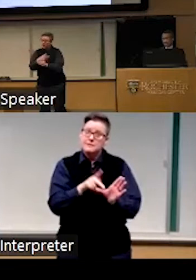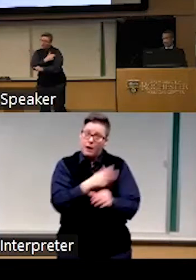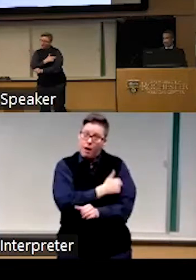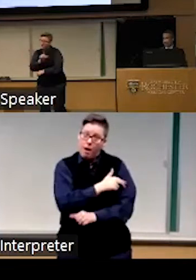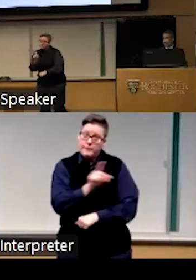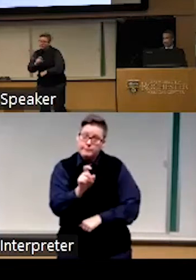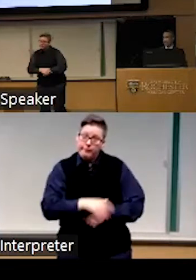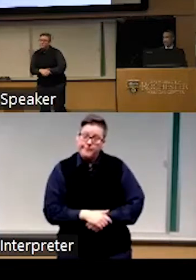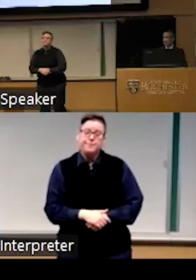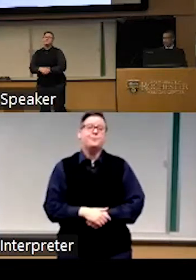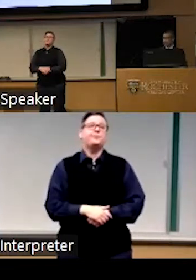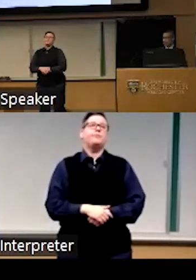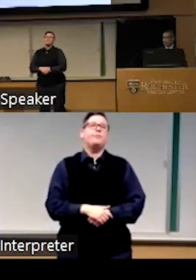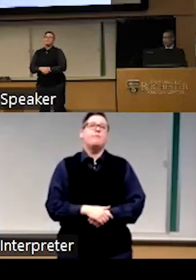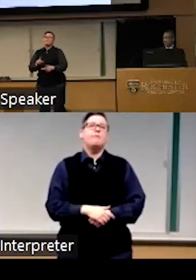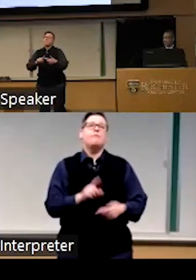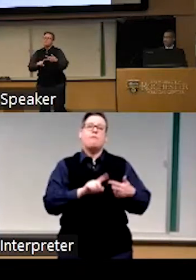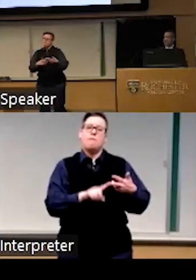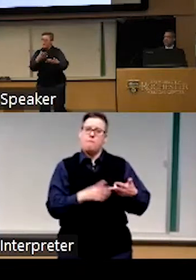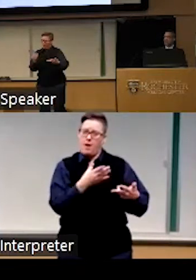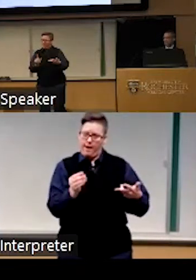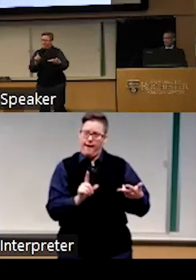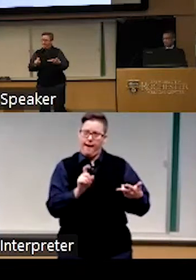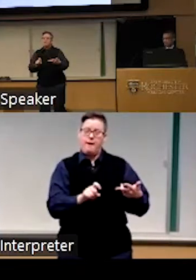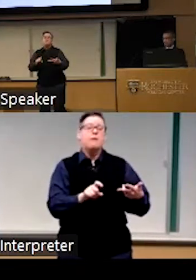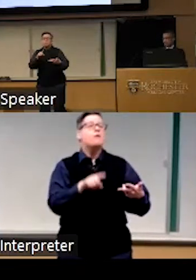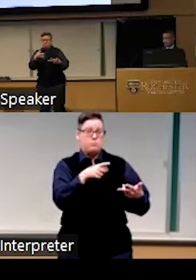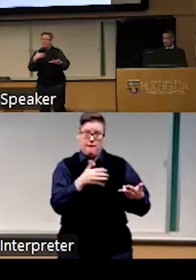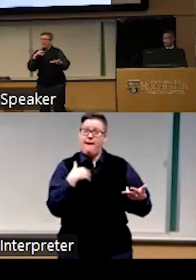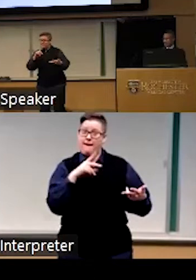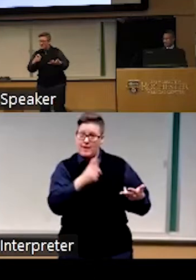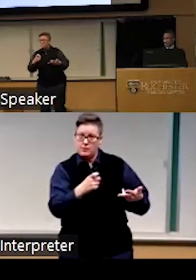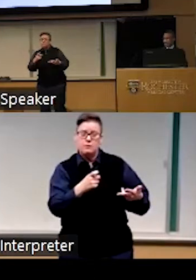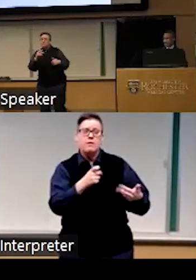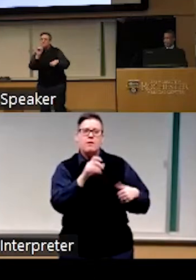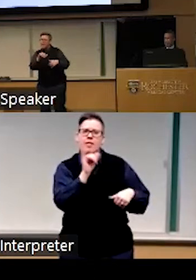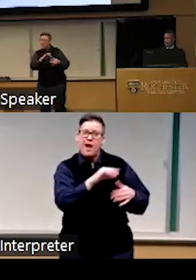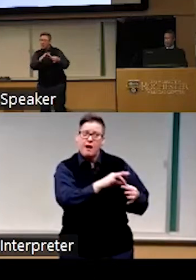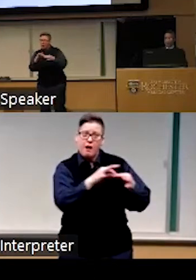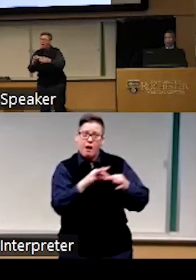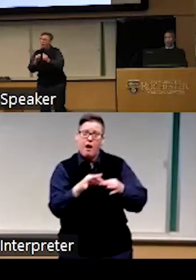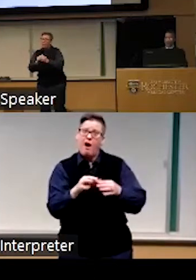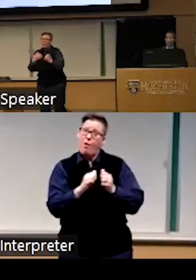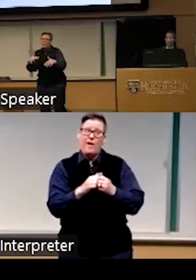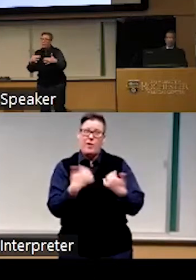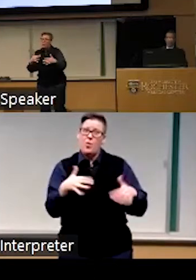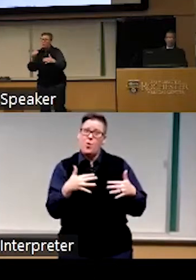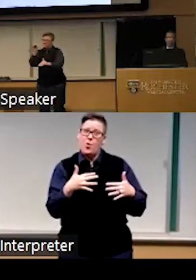and then also they were asked if that diagnosis was associated with significant impairment and